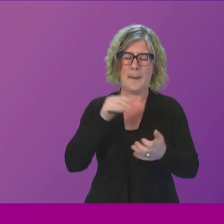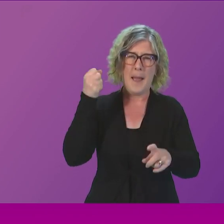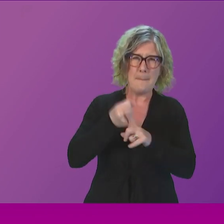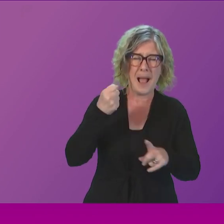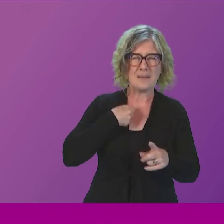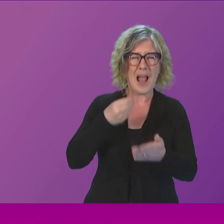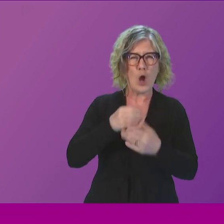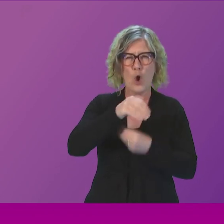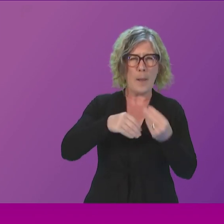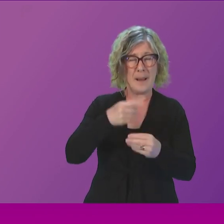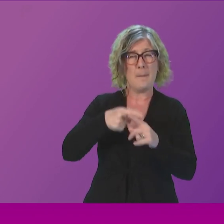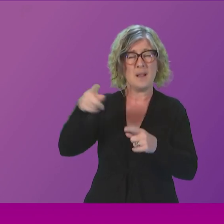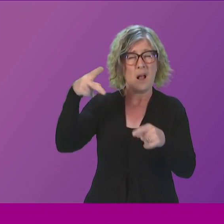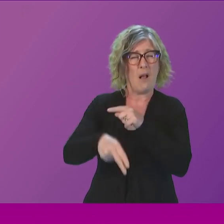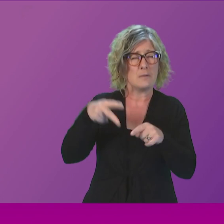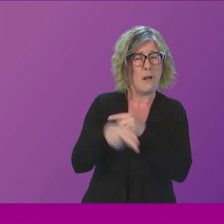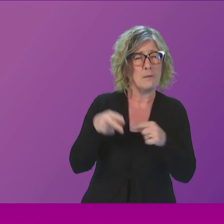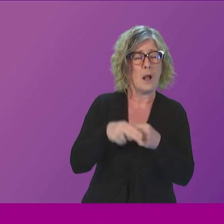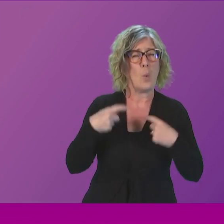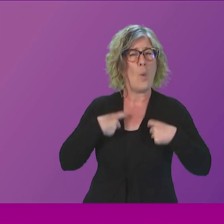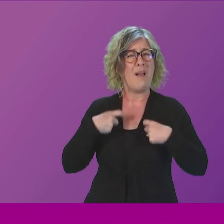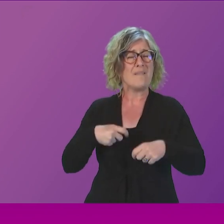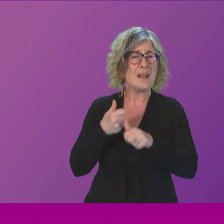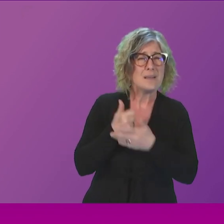that have, over years and years, plunged people into poverty.